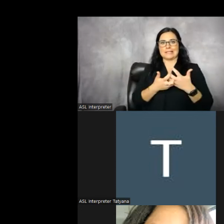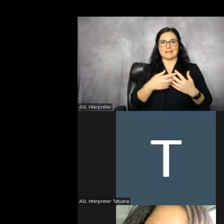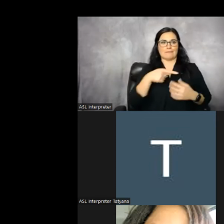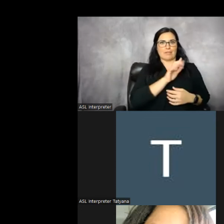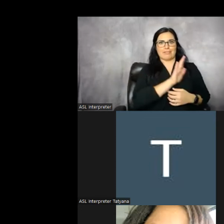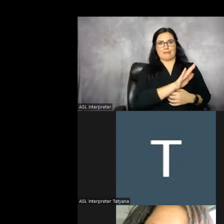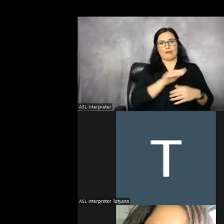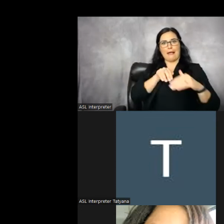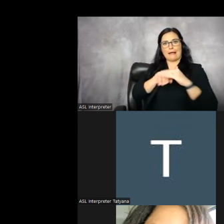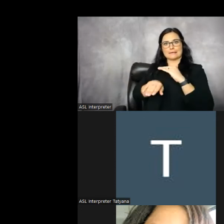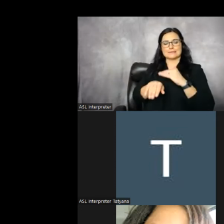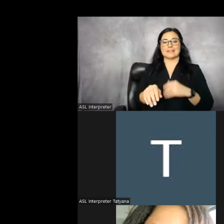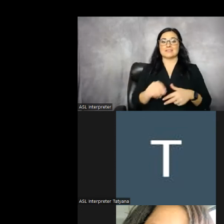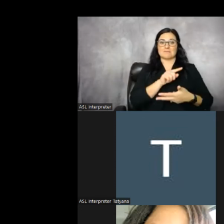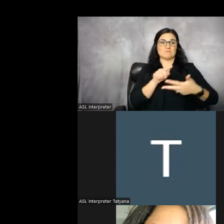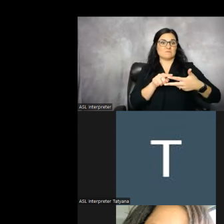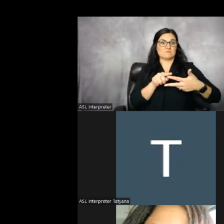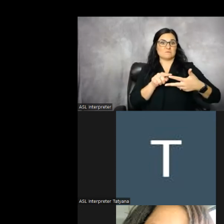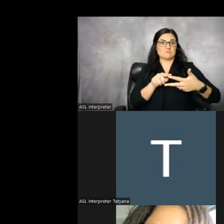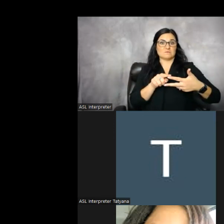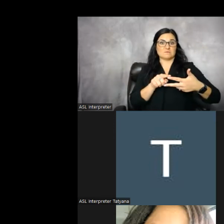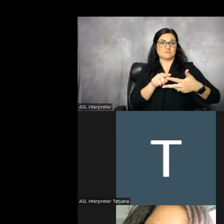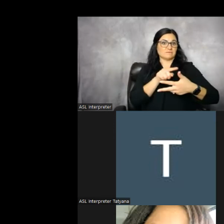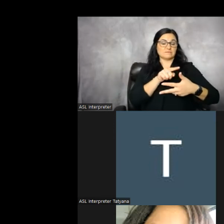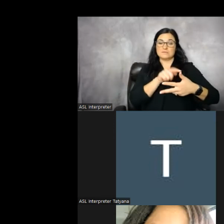when the alternate access methods won't work for them.